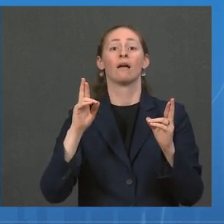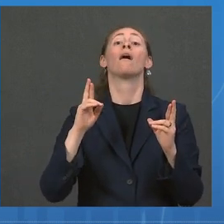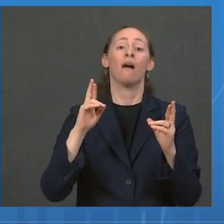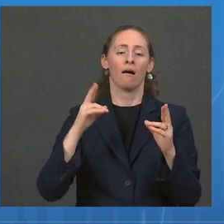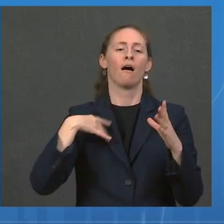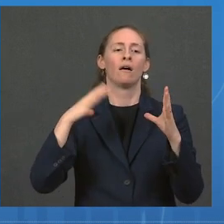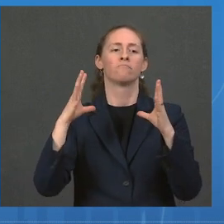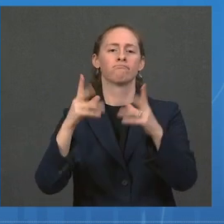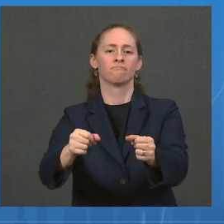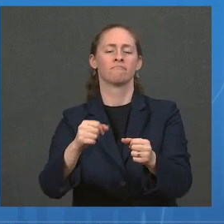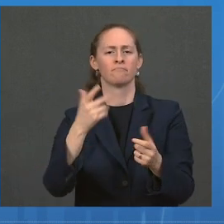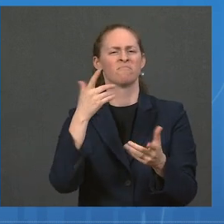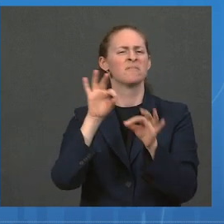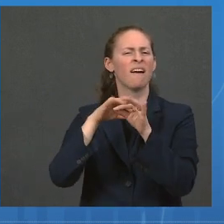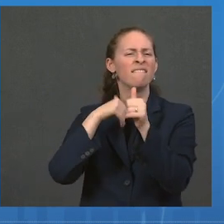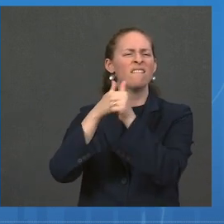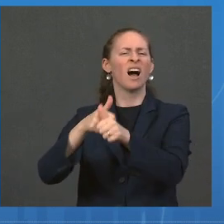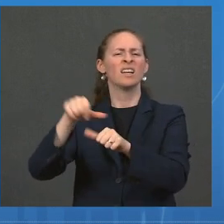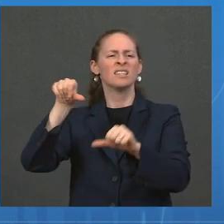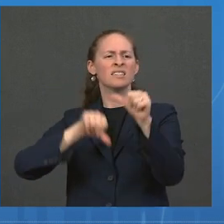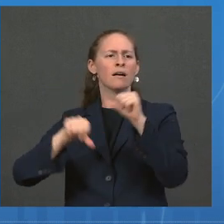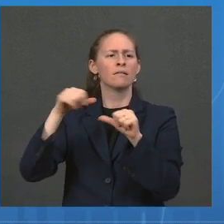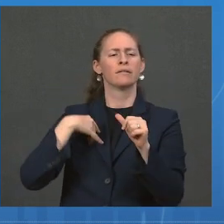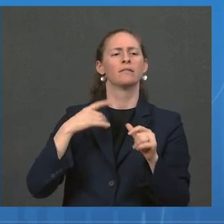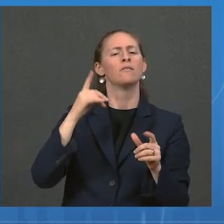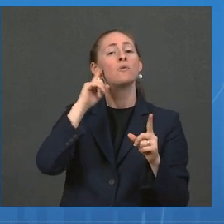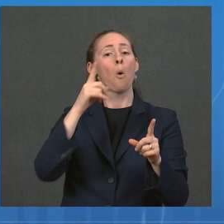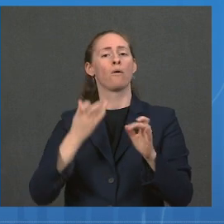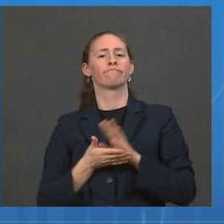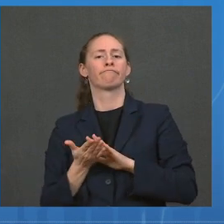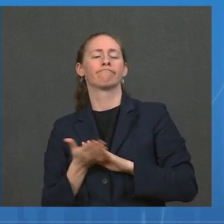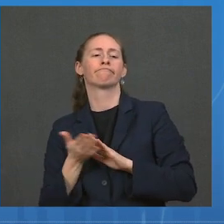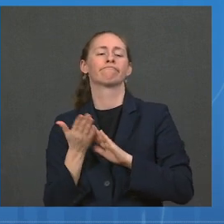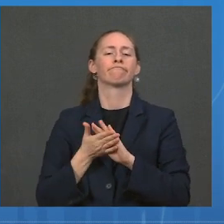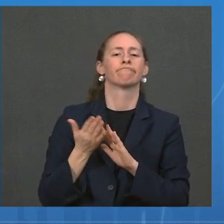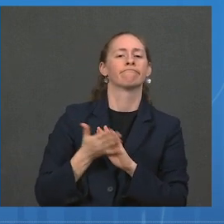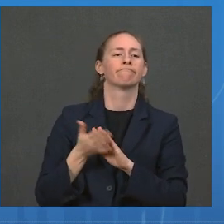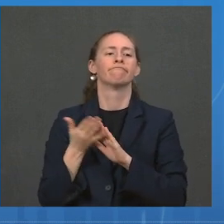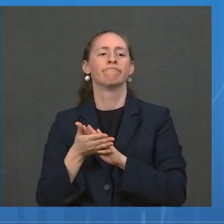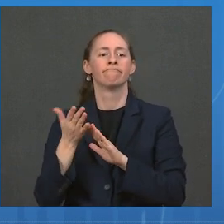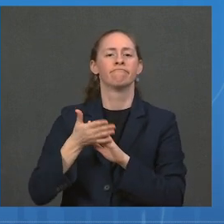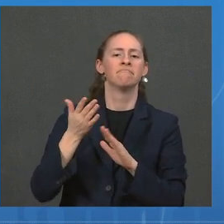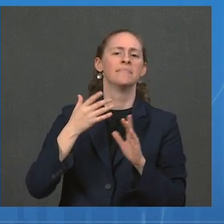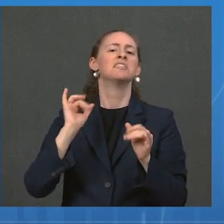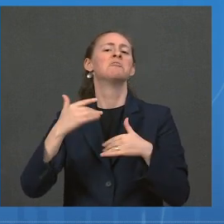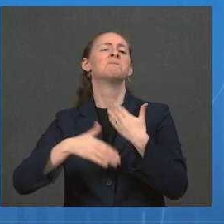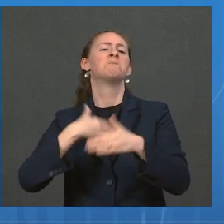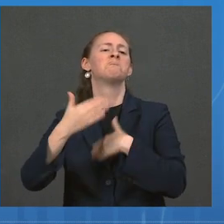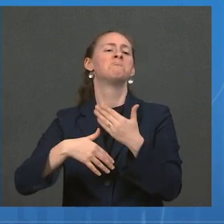But we want to make sure the operations are ready to accommodate kids, as we talked about.